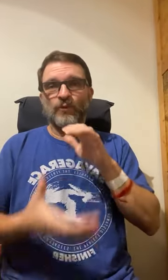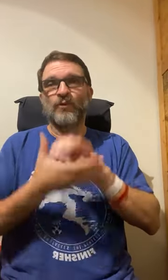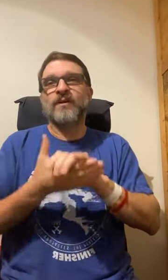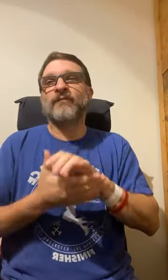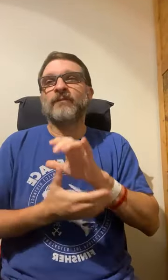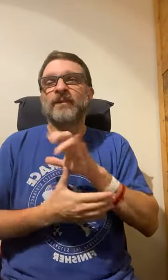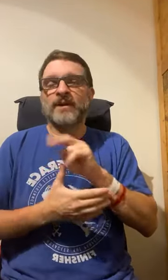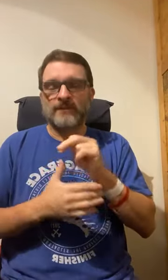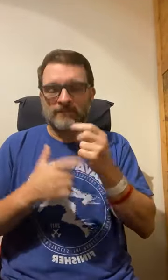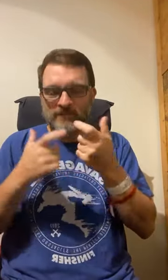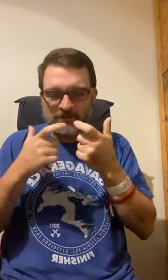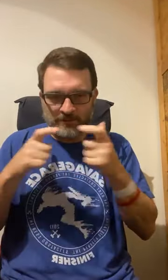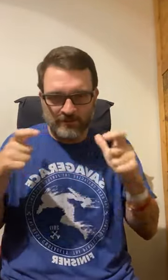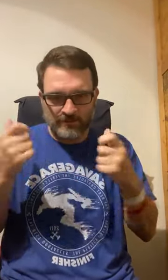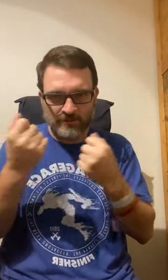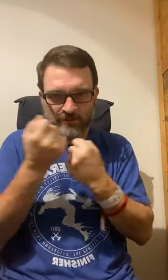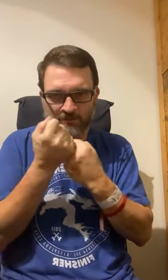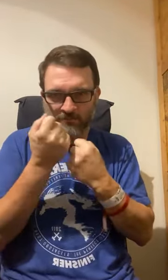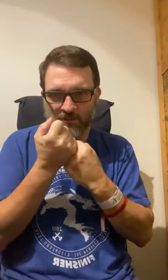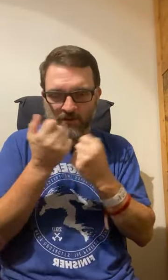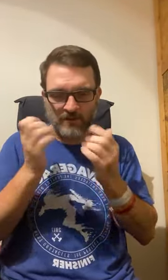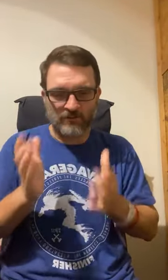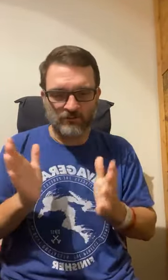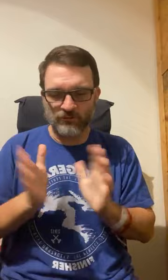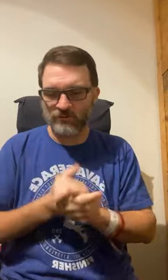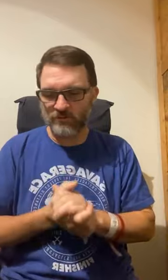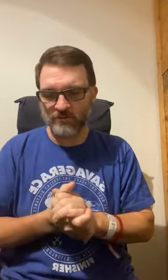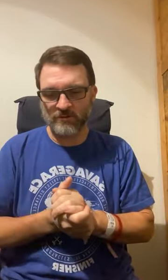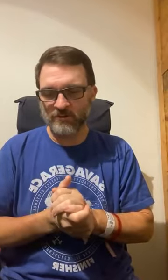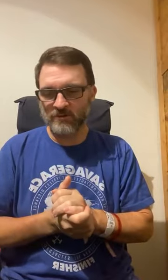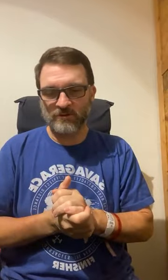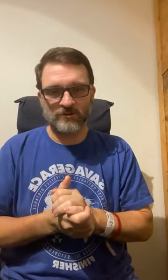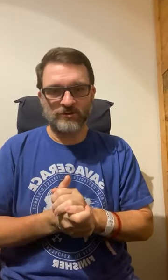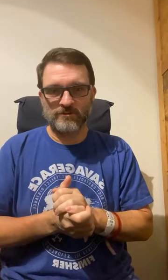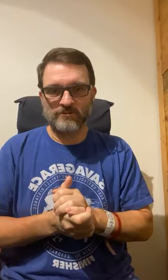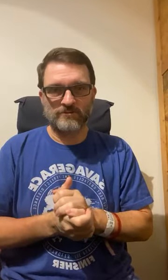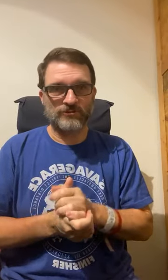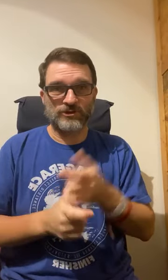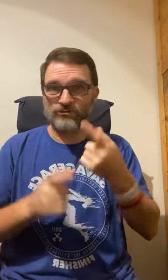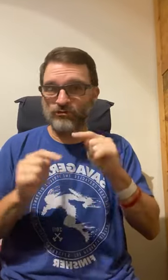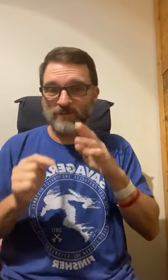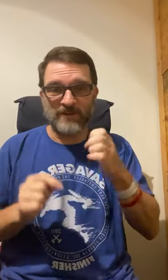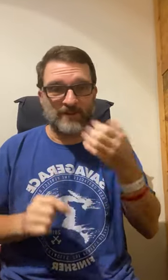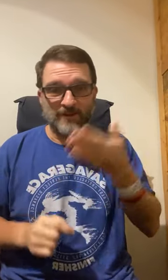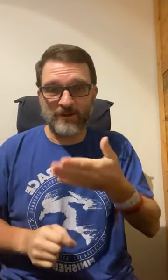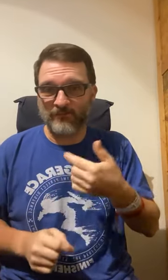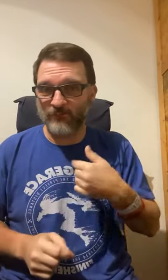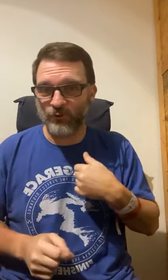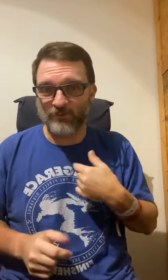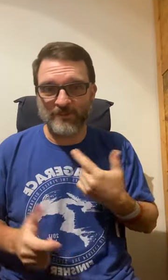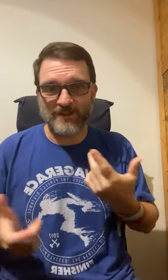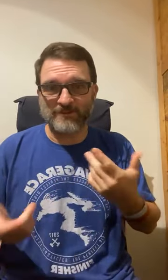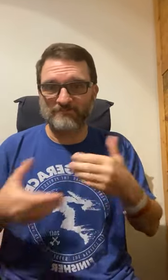My wife has been my biggest supporter. She tried to be there for me.